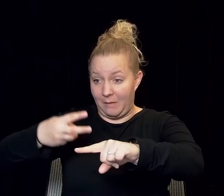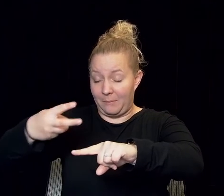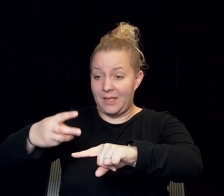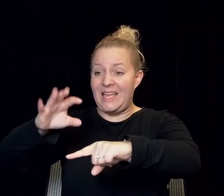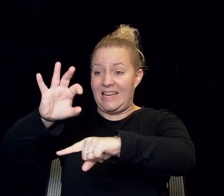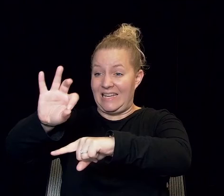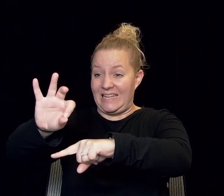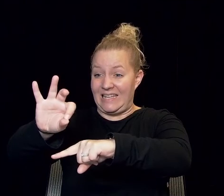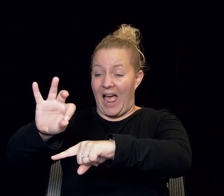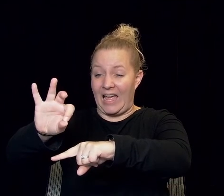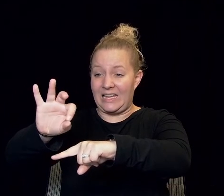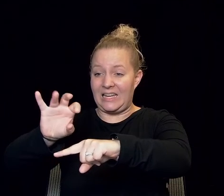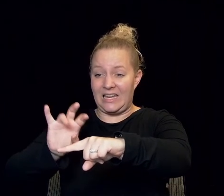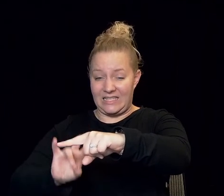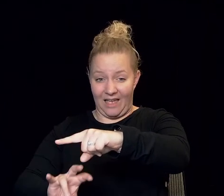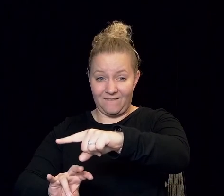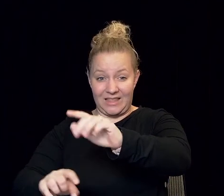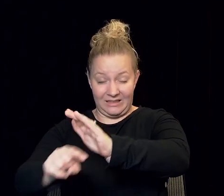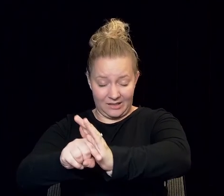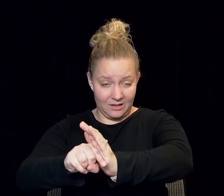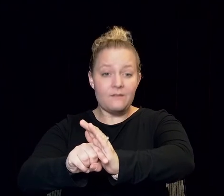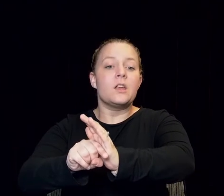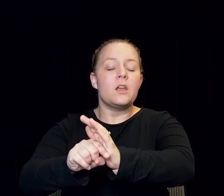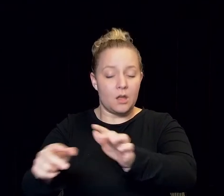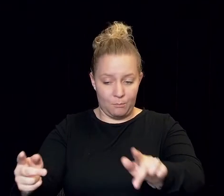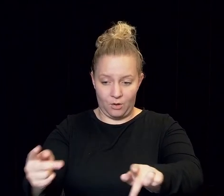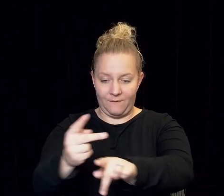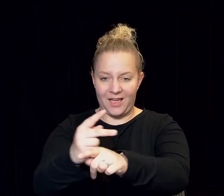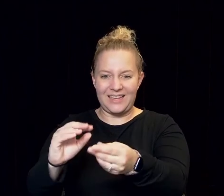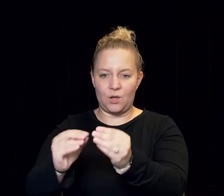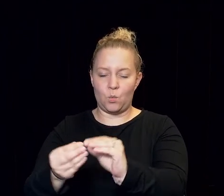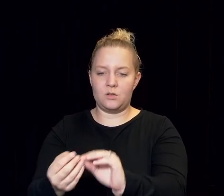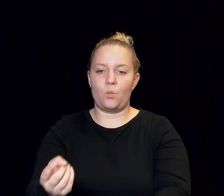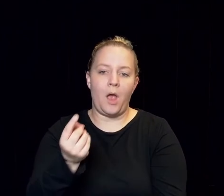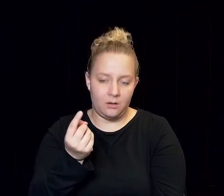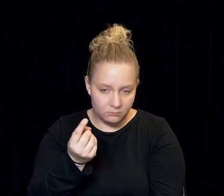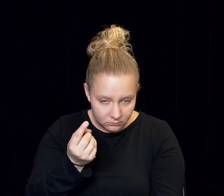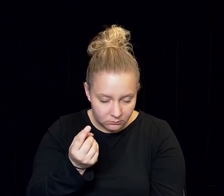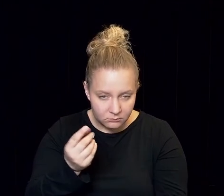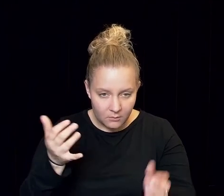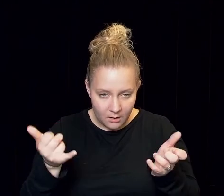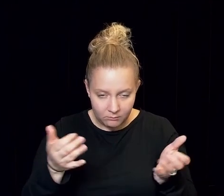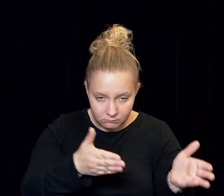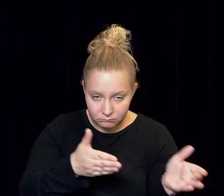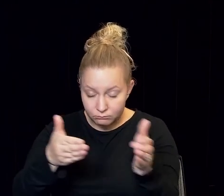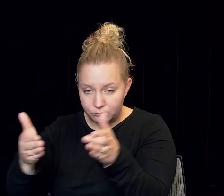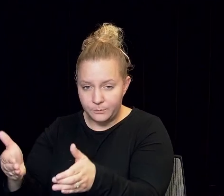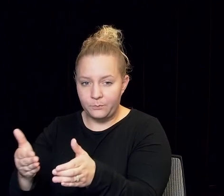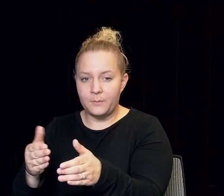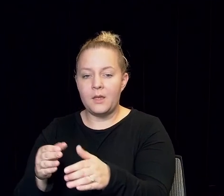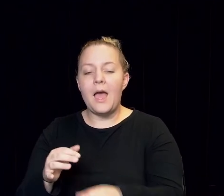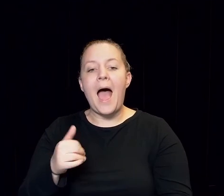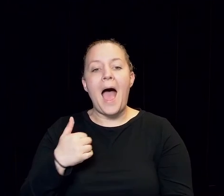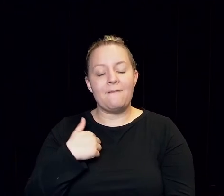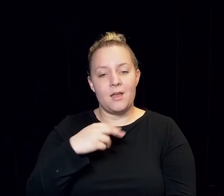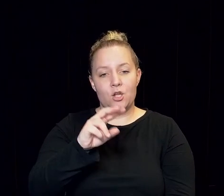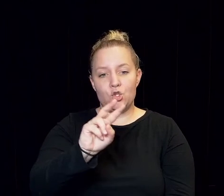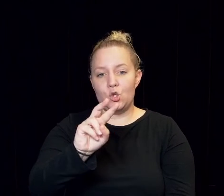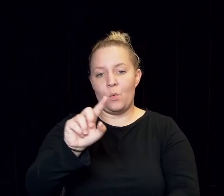an answer of 1 right there. So then number two, you have 2 and 1/12. With multiplicative